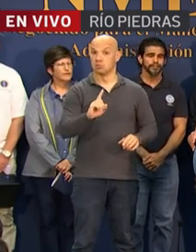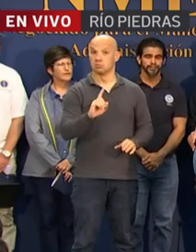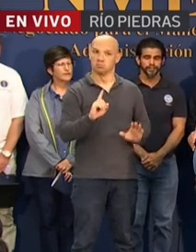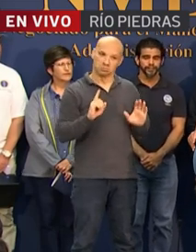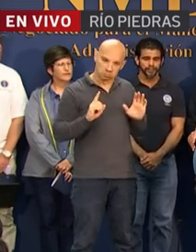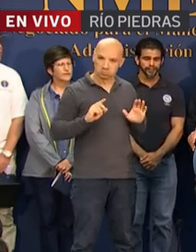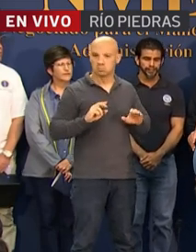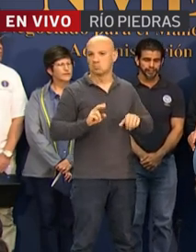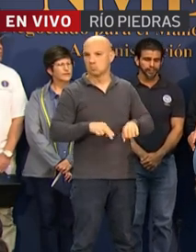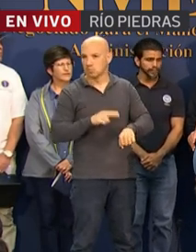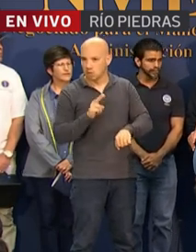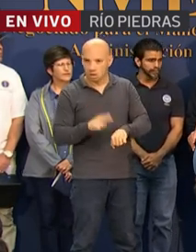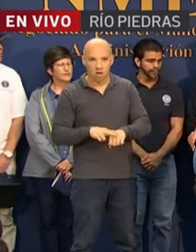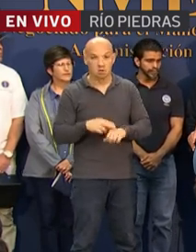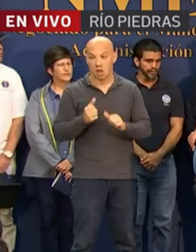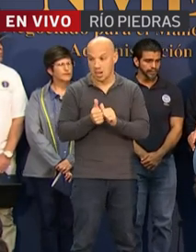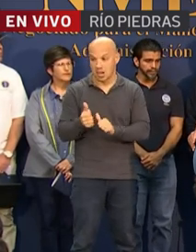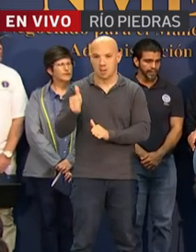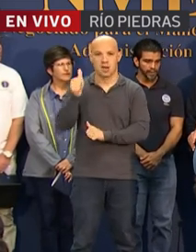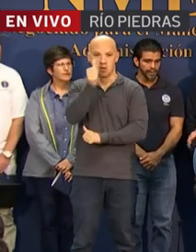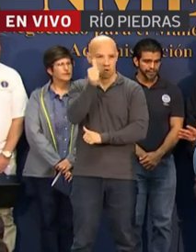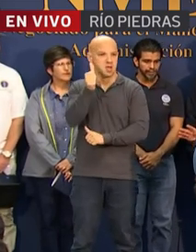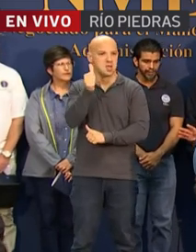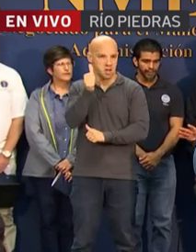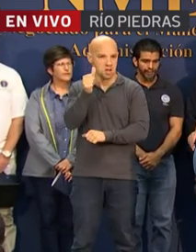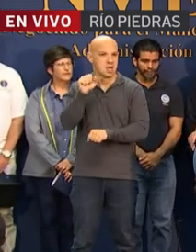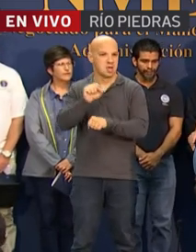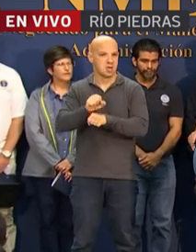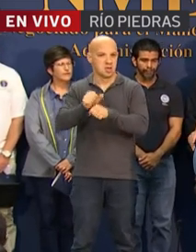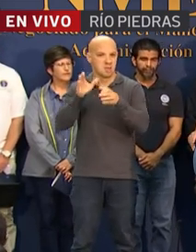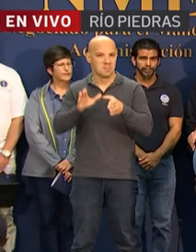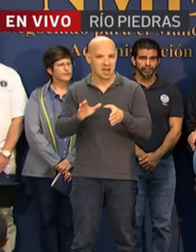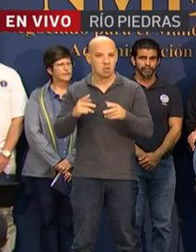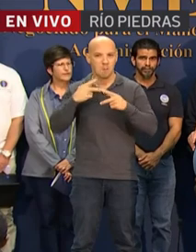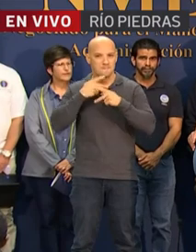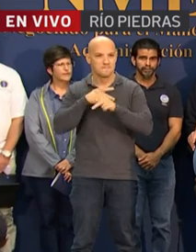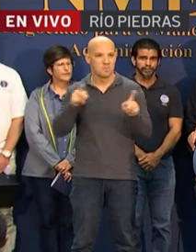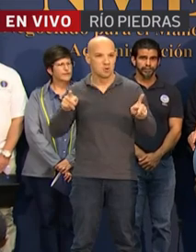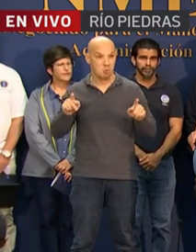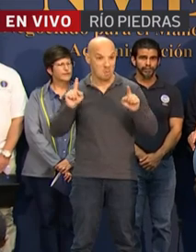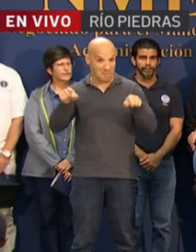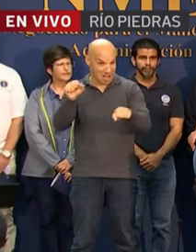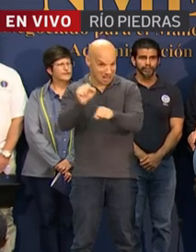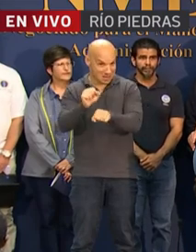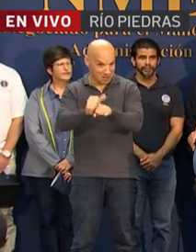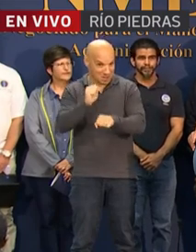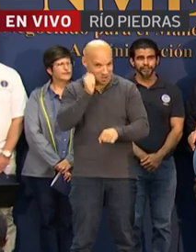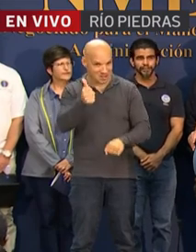LA SECRETARÍA DE GOBERNACIÓN ESTÁ COORDINADO CON LAS